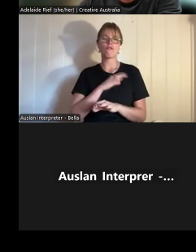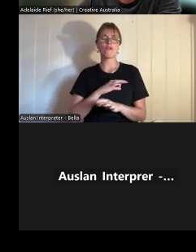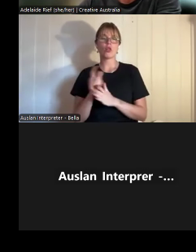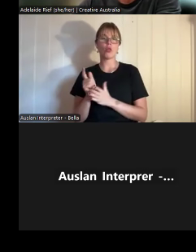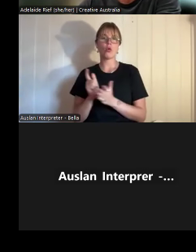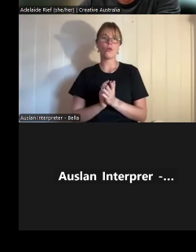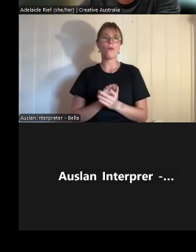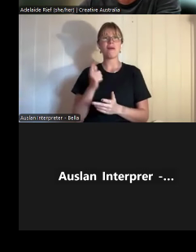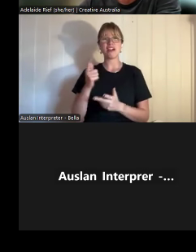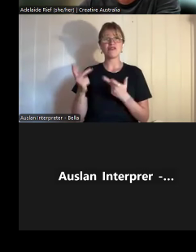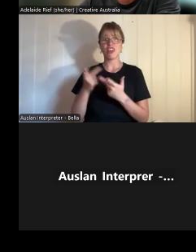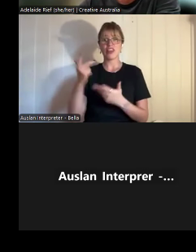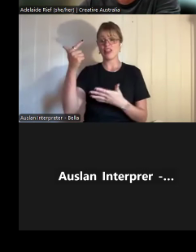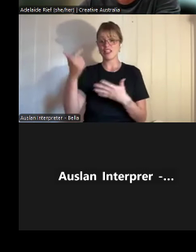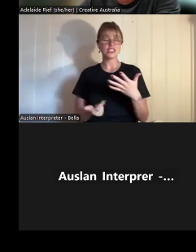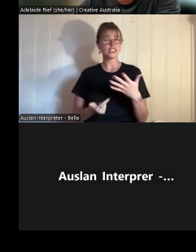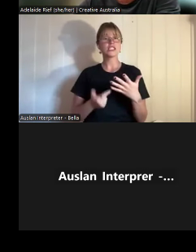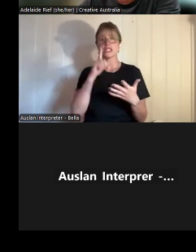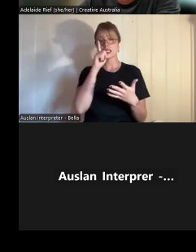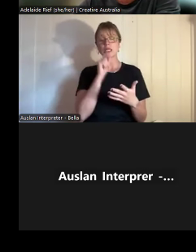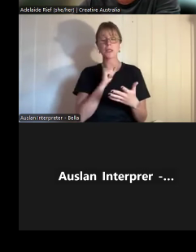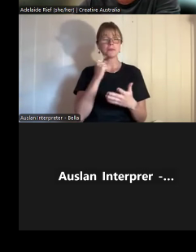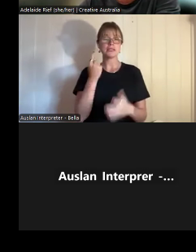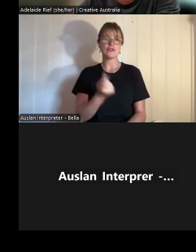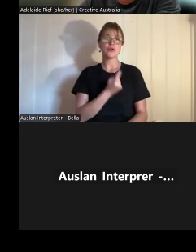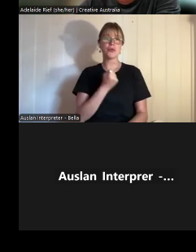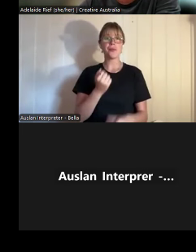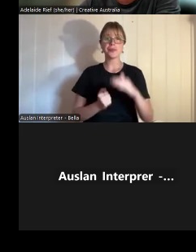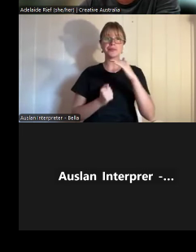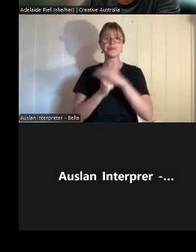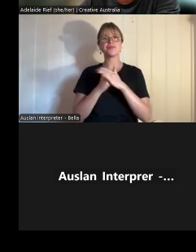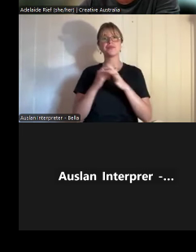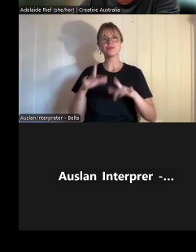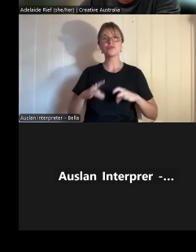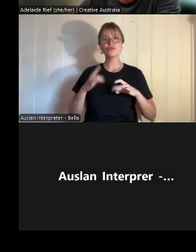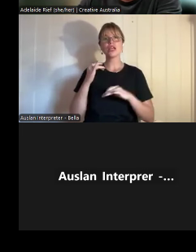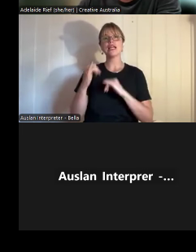of training providers so starting at the top, the Australian Institute of Company Directors.